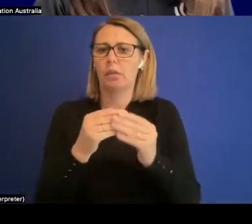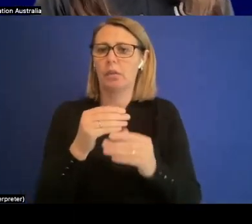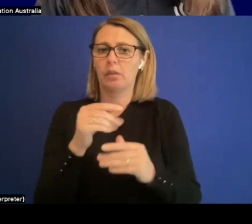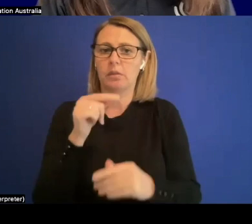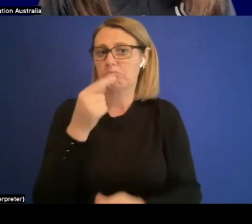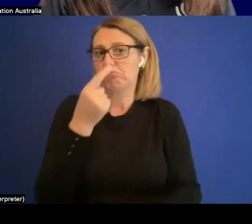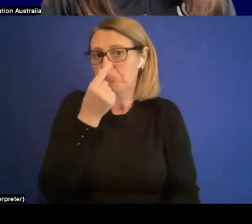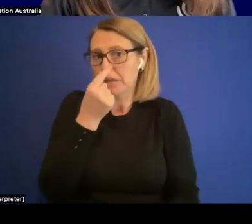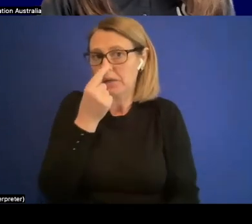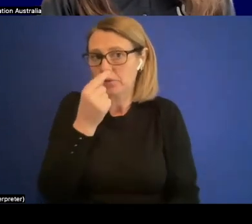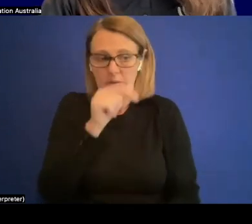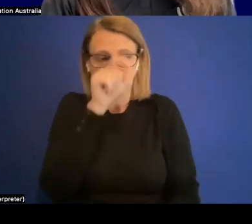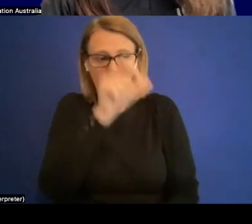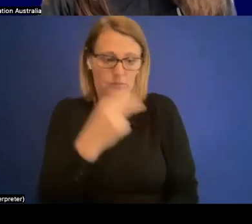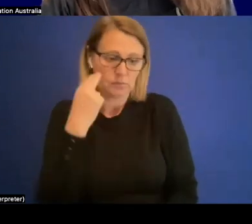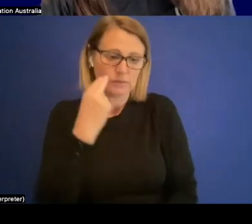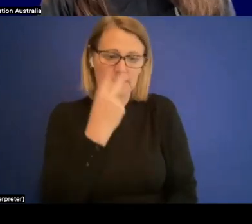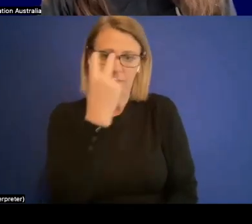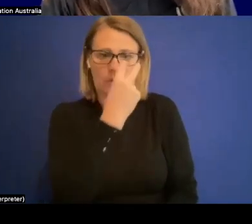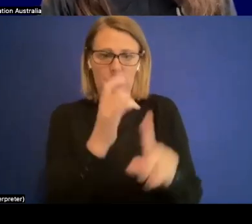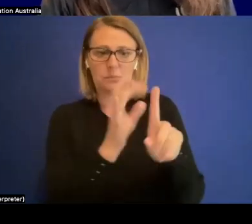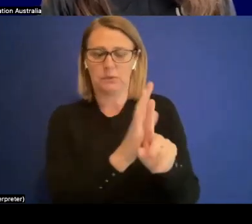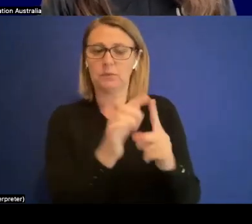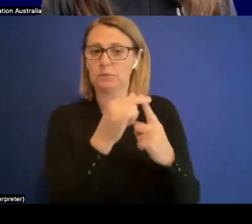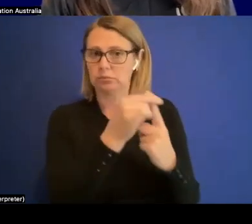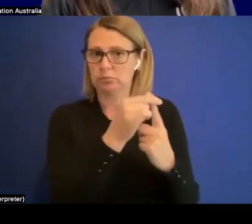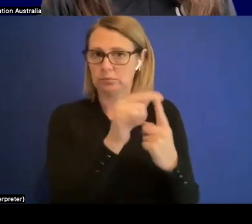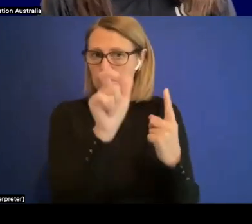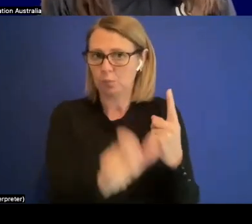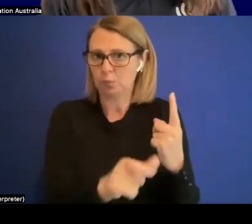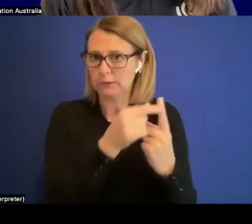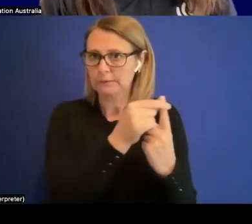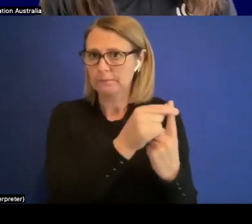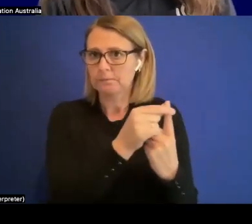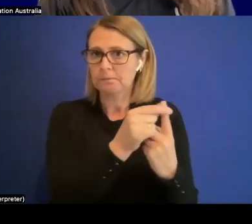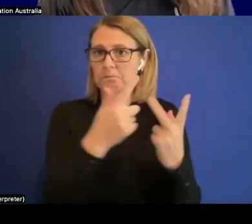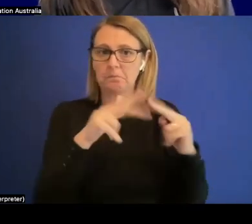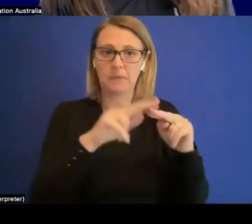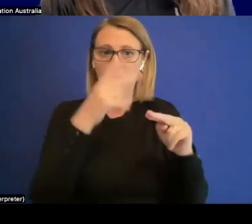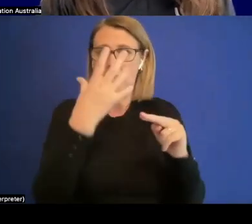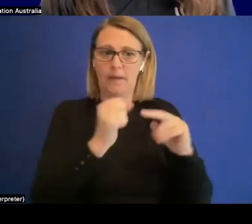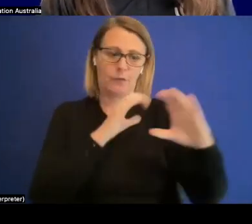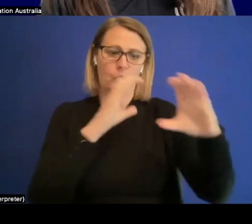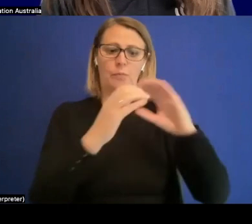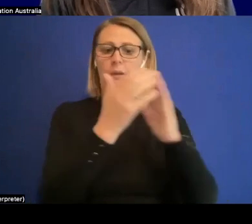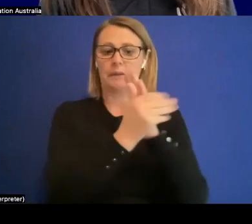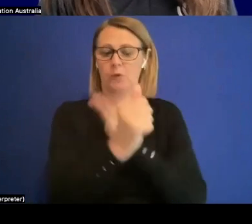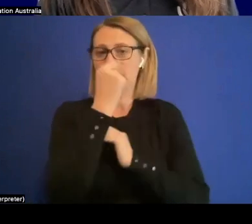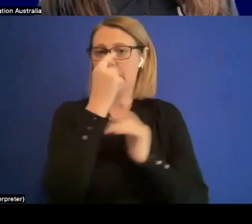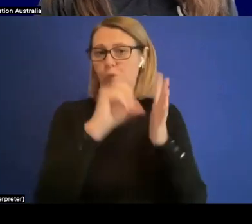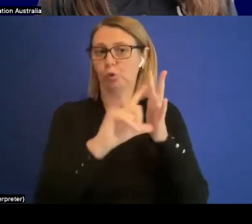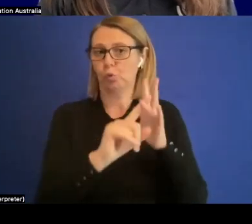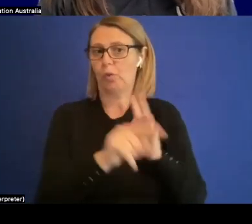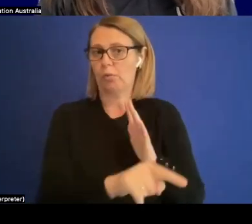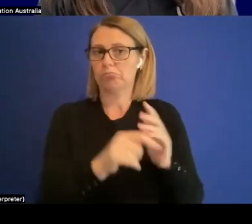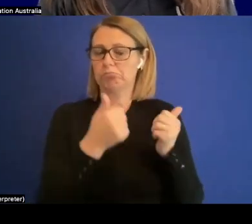the person with deafblindness if they have the communication skills to do so, with the family